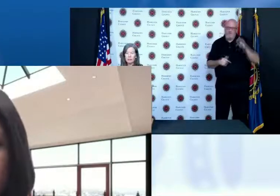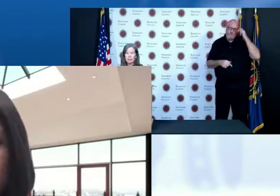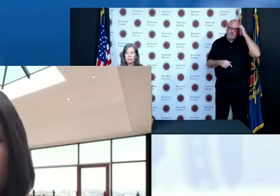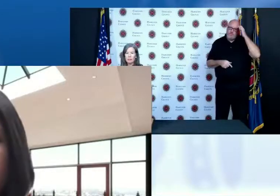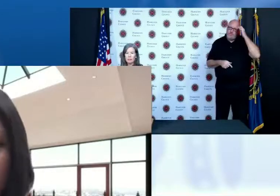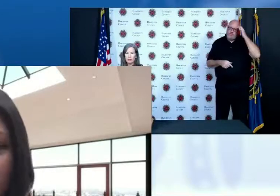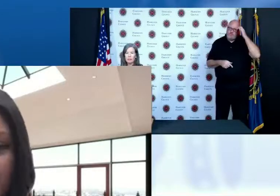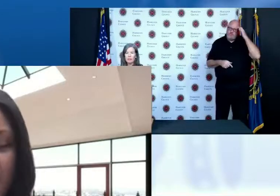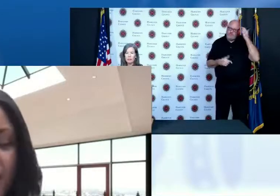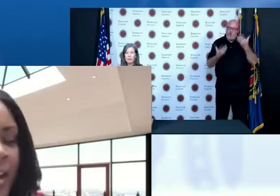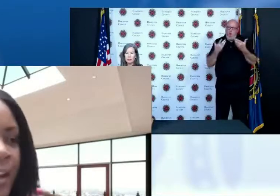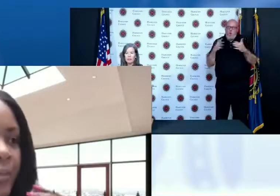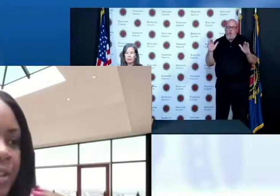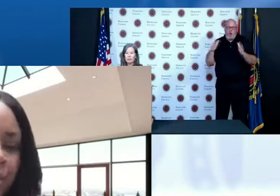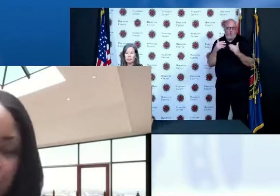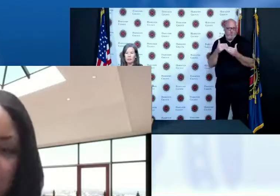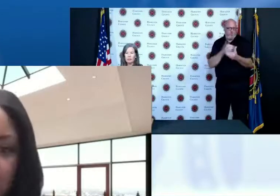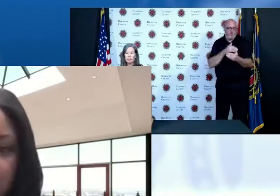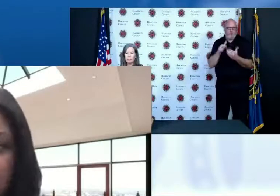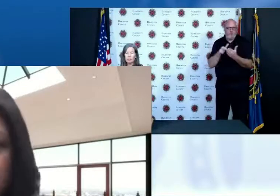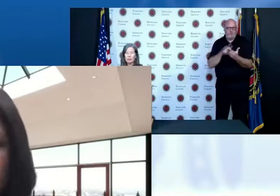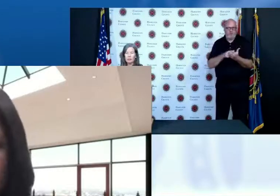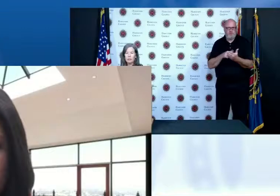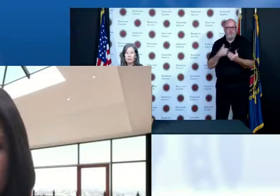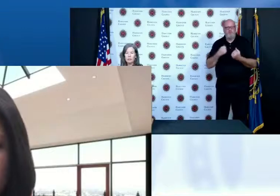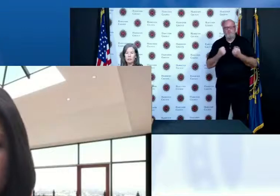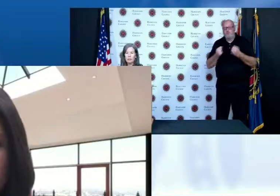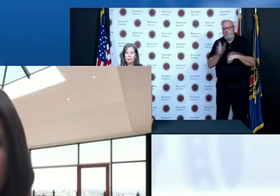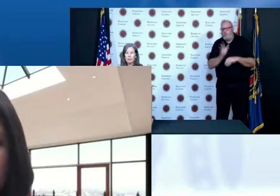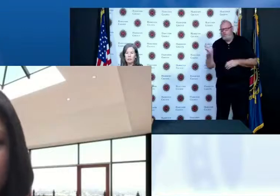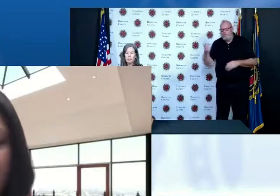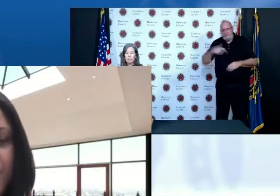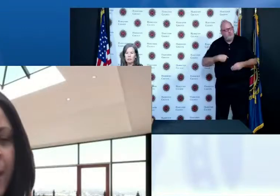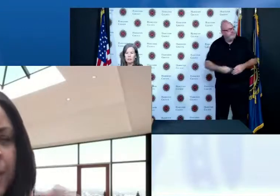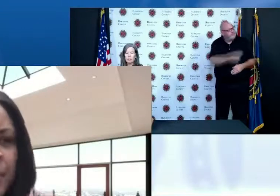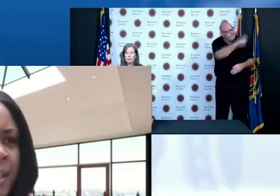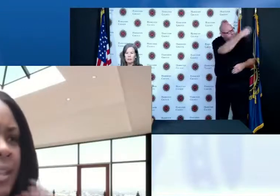got my shot the nurse who gave me my shot explained some things to me they sent me to